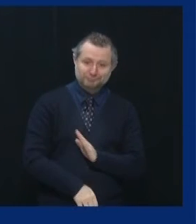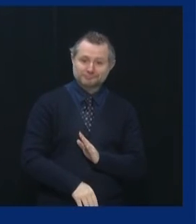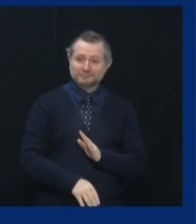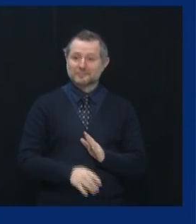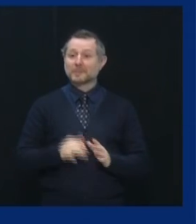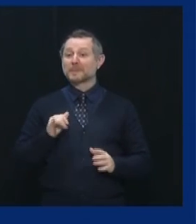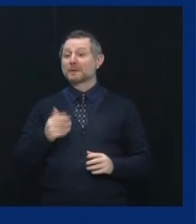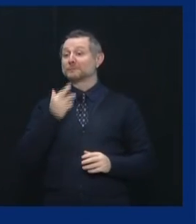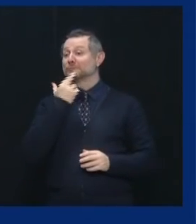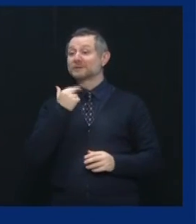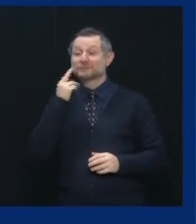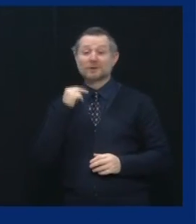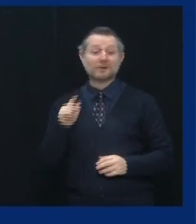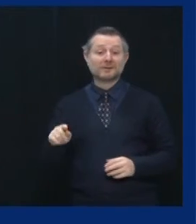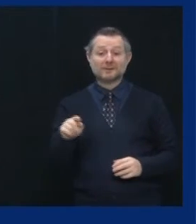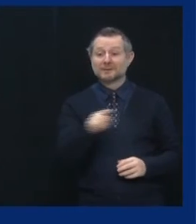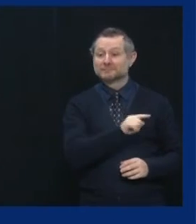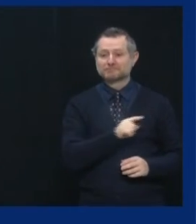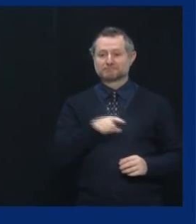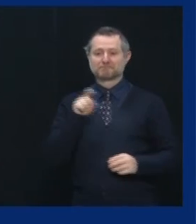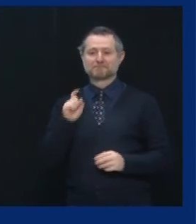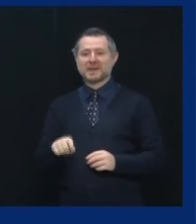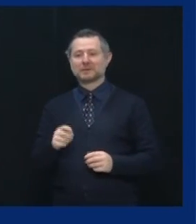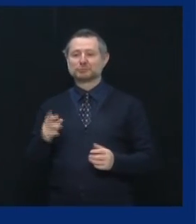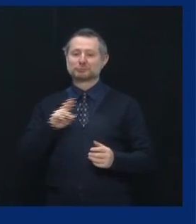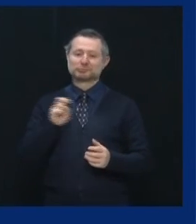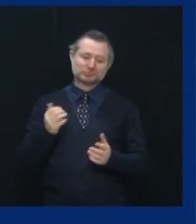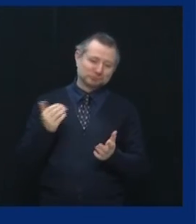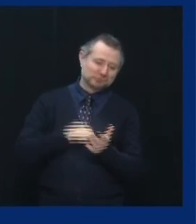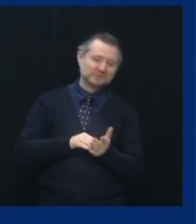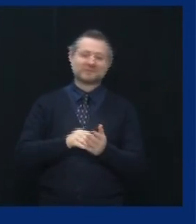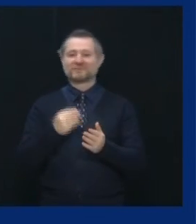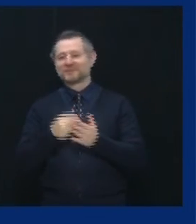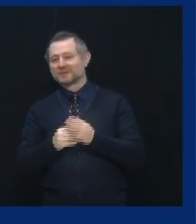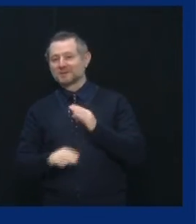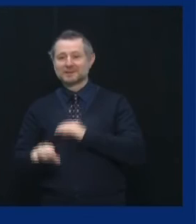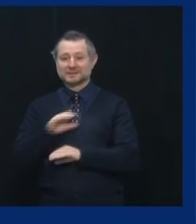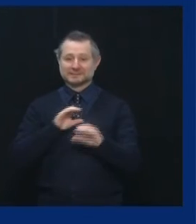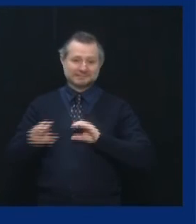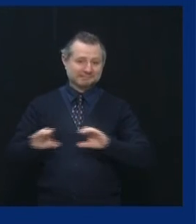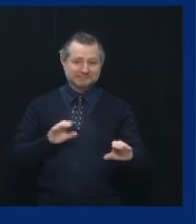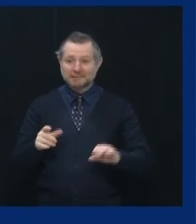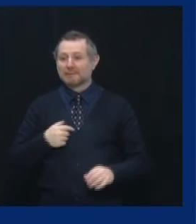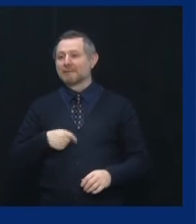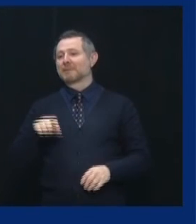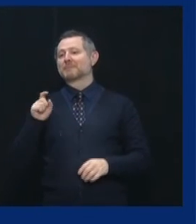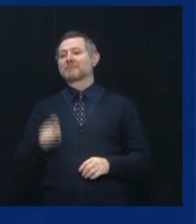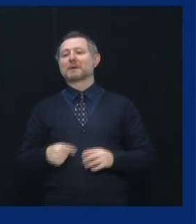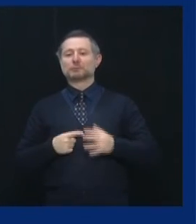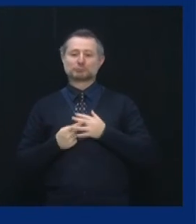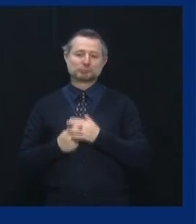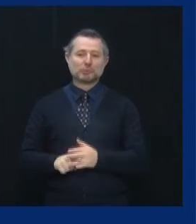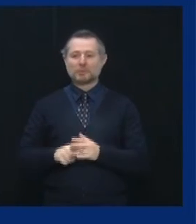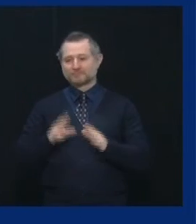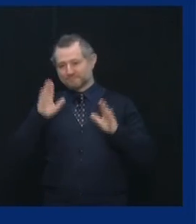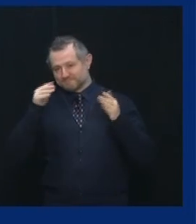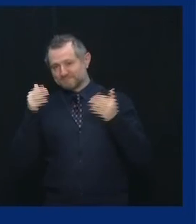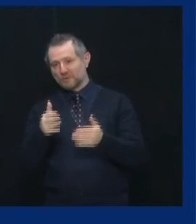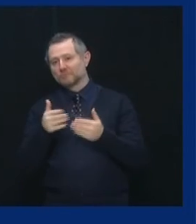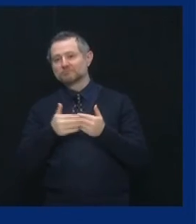THAT NEED LOANS TO REOPEN